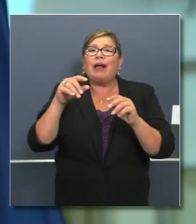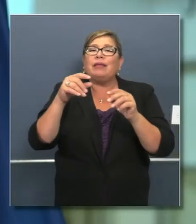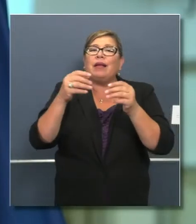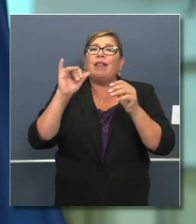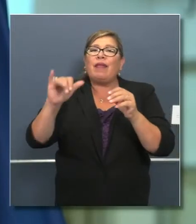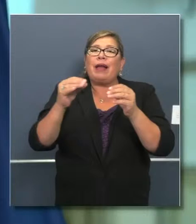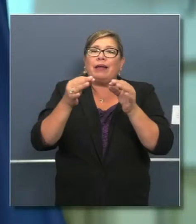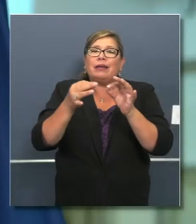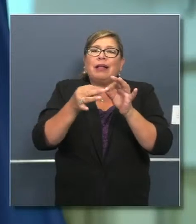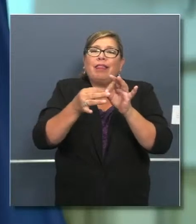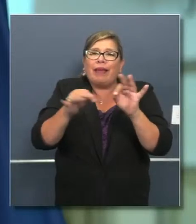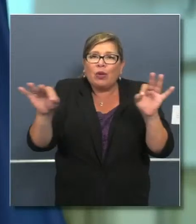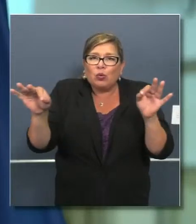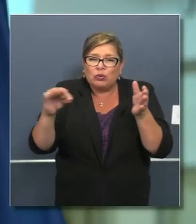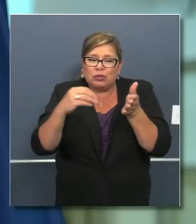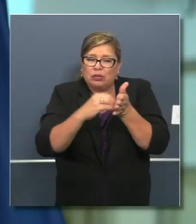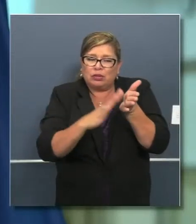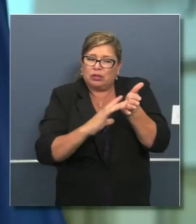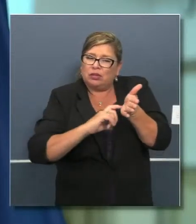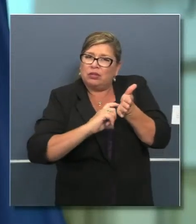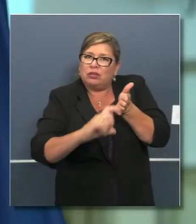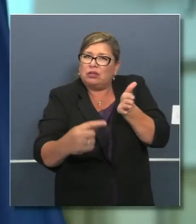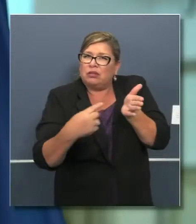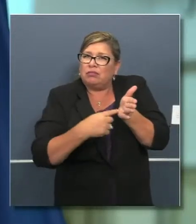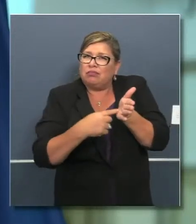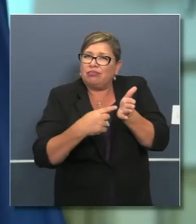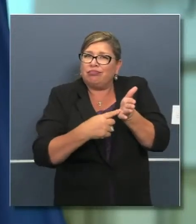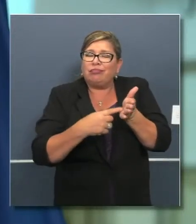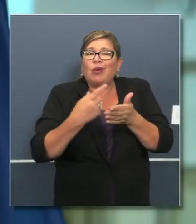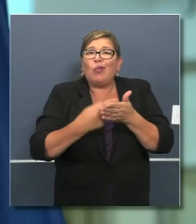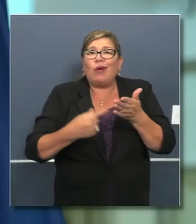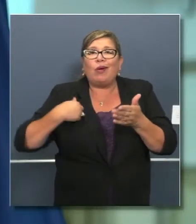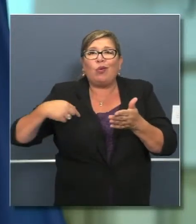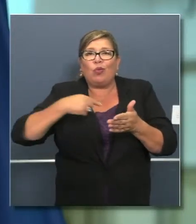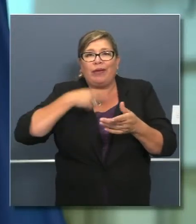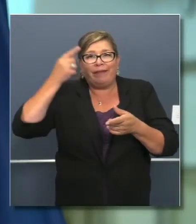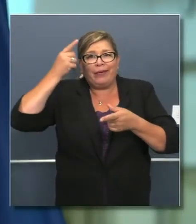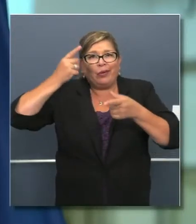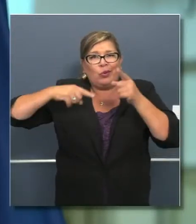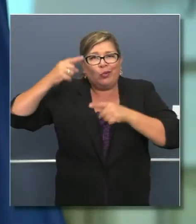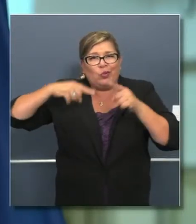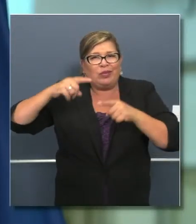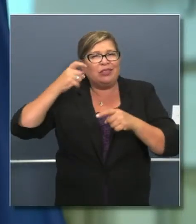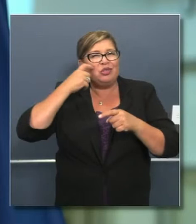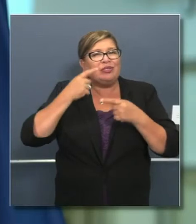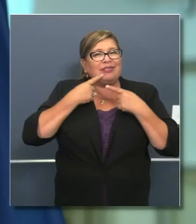that was agreed to by legislative leaders myself that was announced a few days ago you'll see the